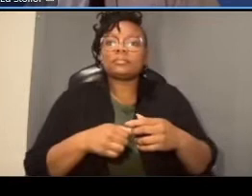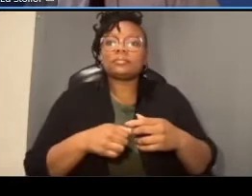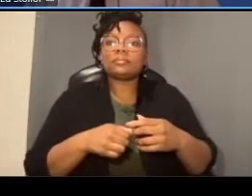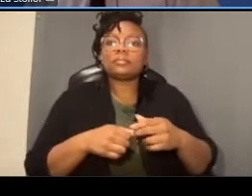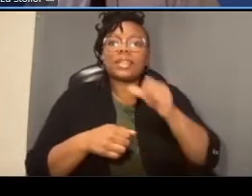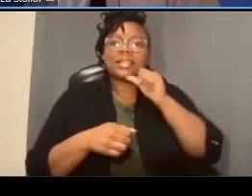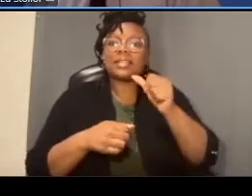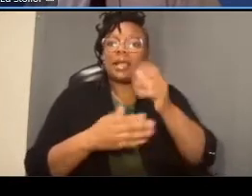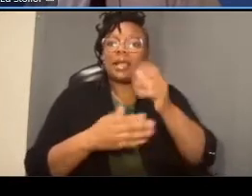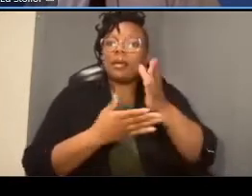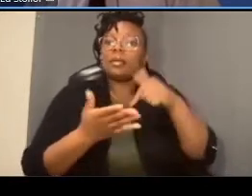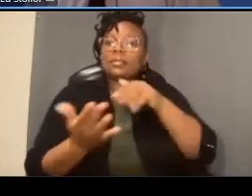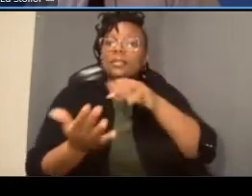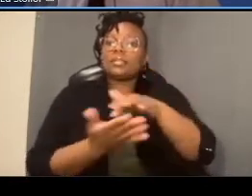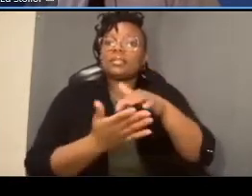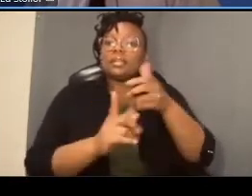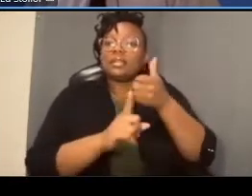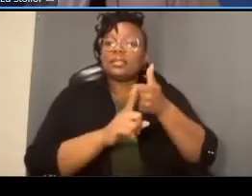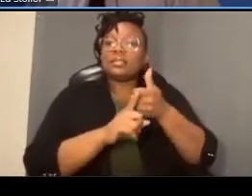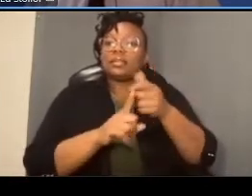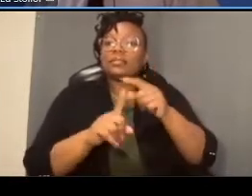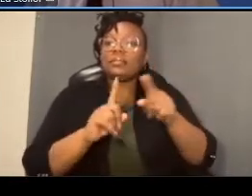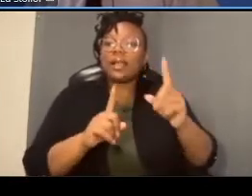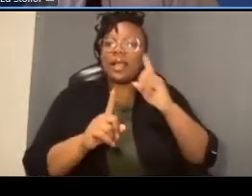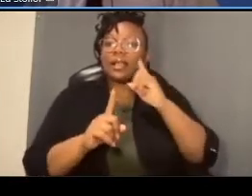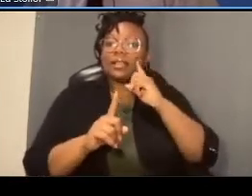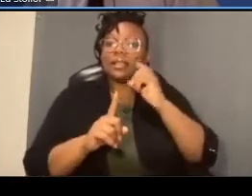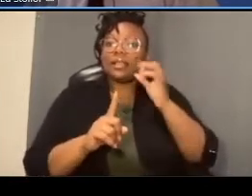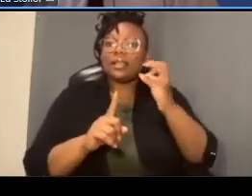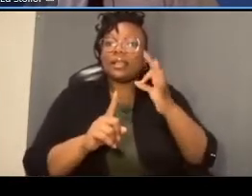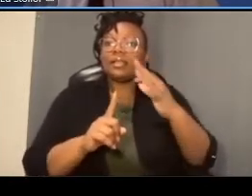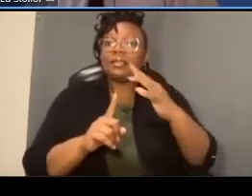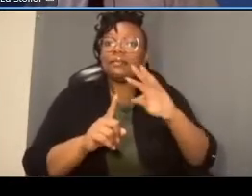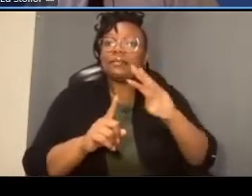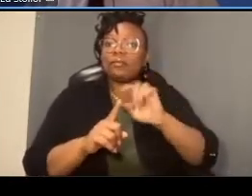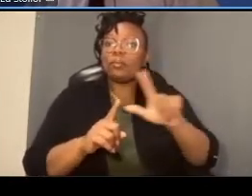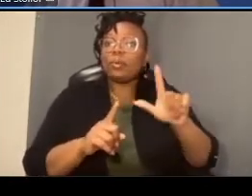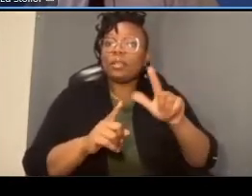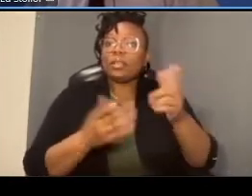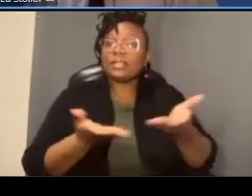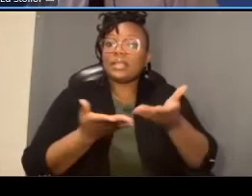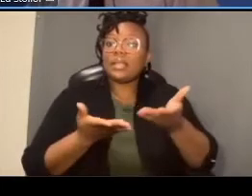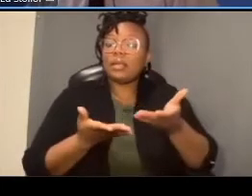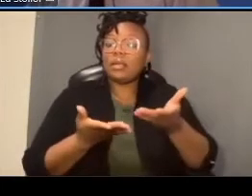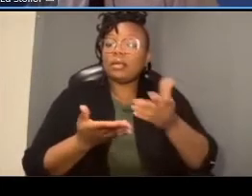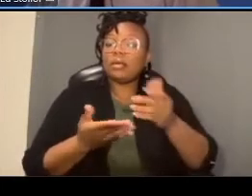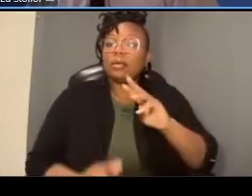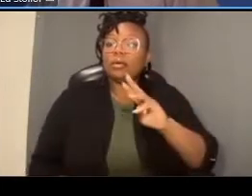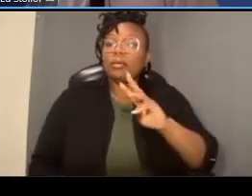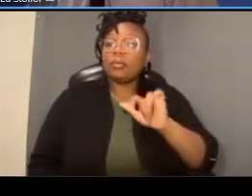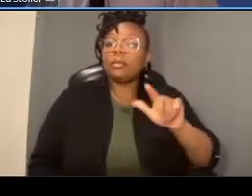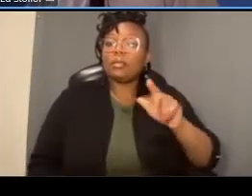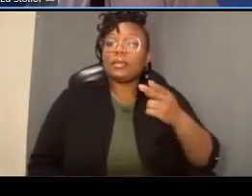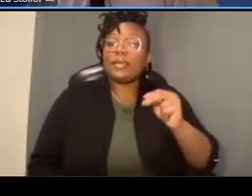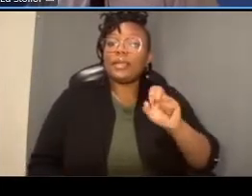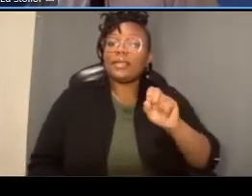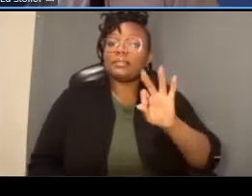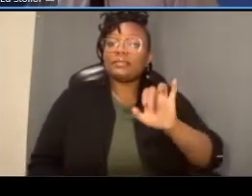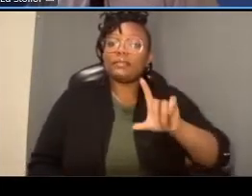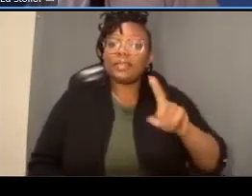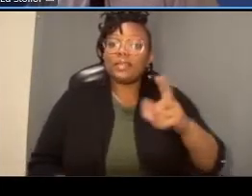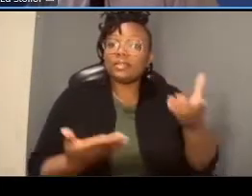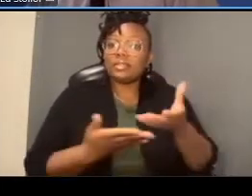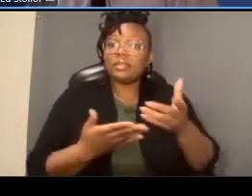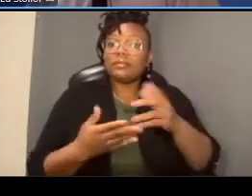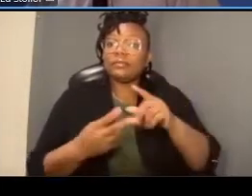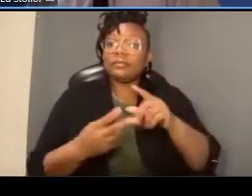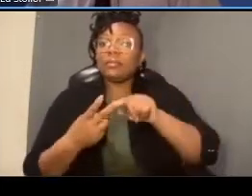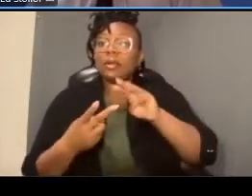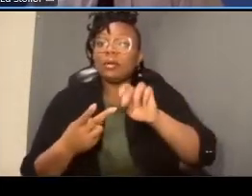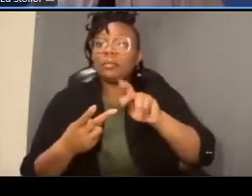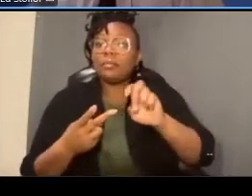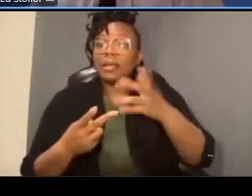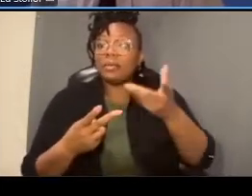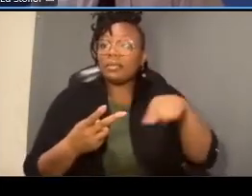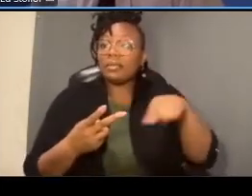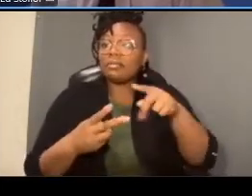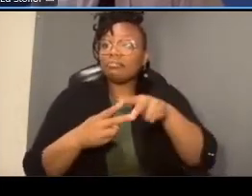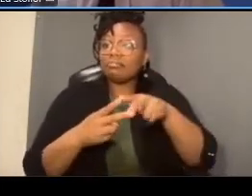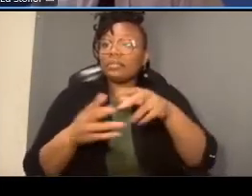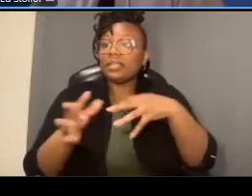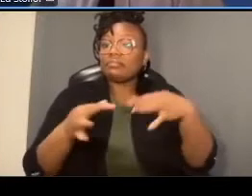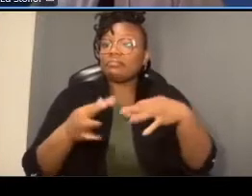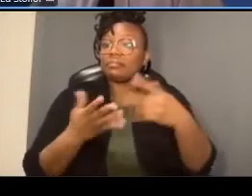uh but i guess um if if will is on if we'll if will hansfield is one maybe we'll or mike can um